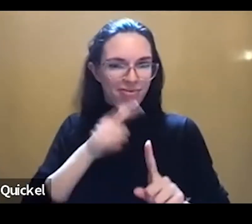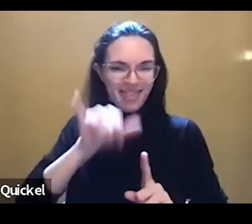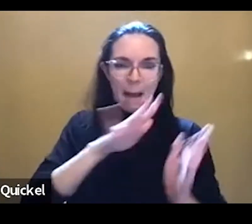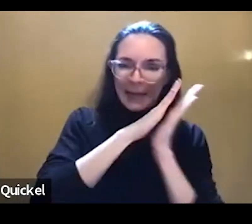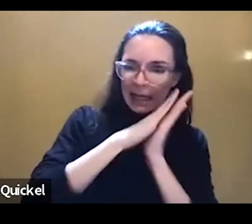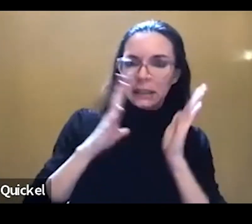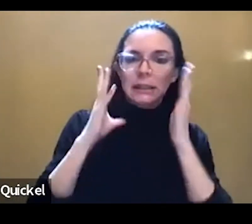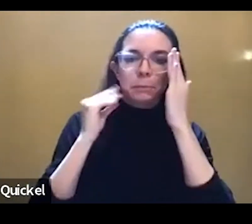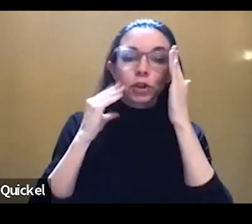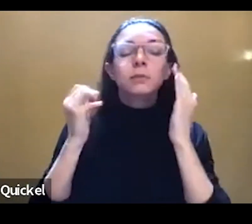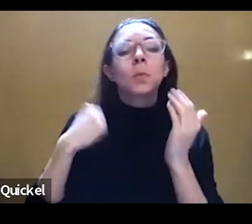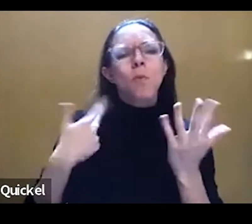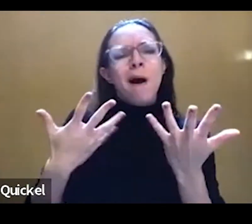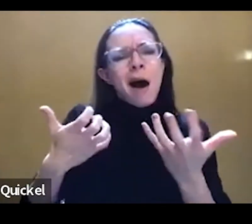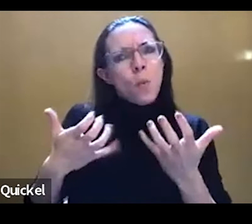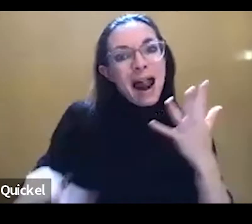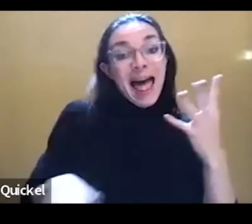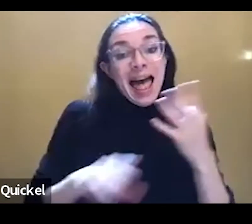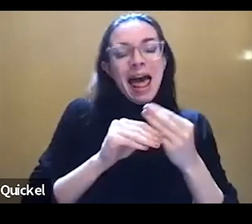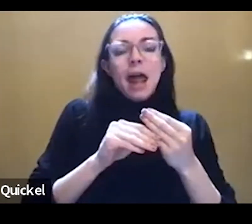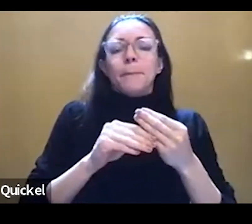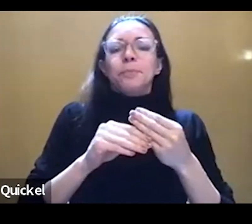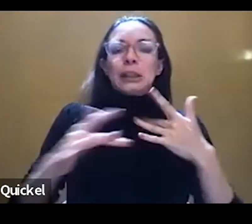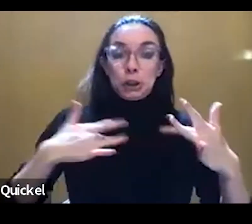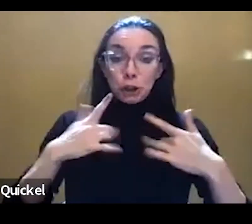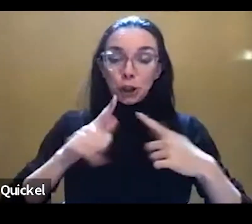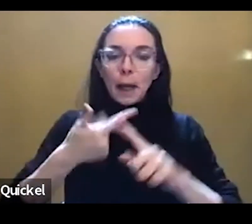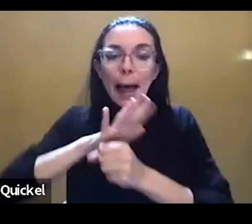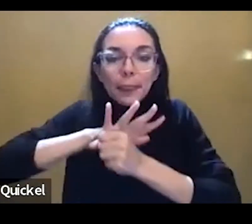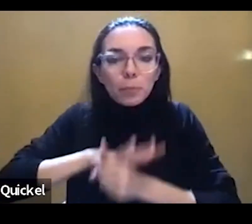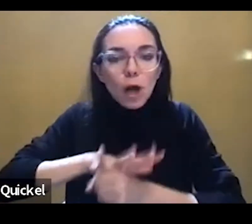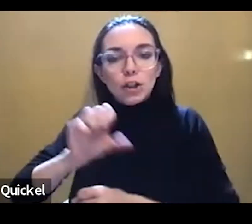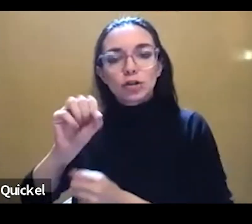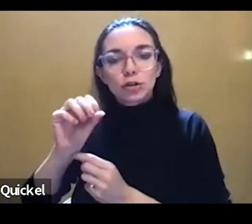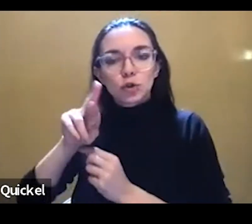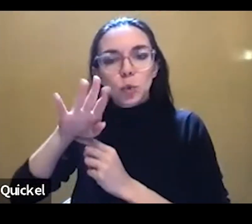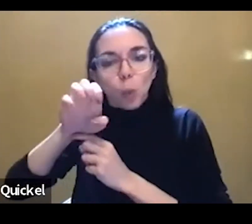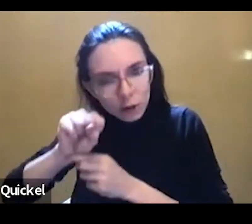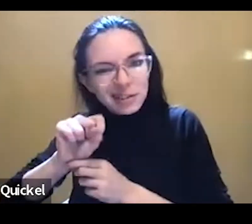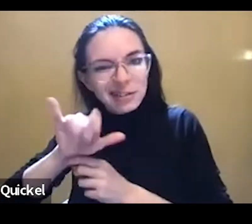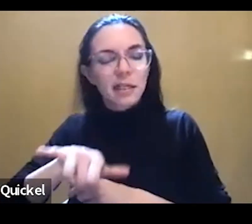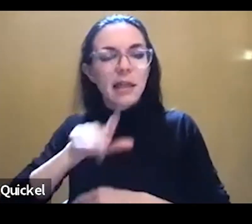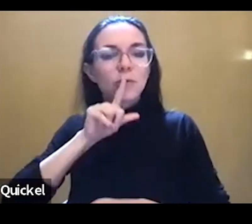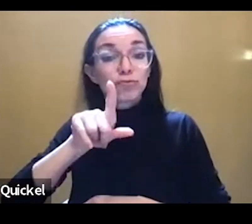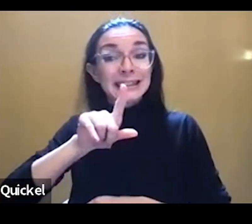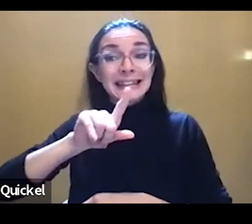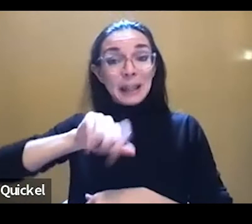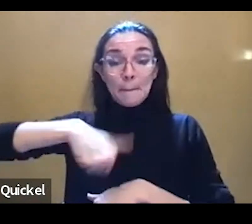this concern about pressure sores was actually the basis of a large lawsuit with